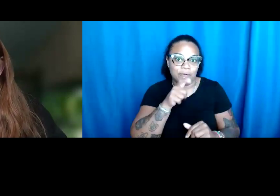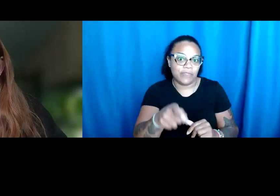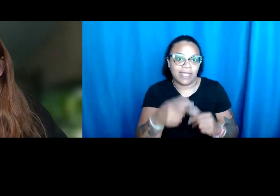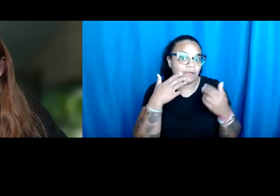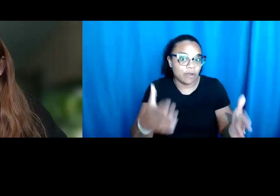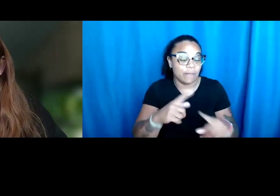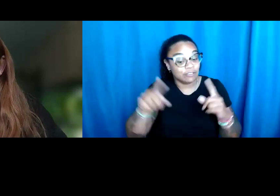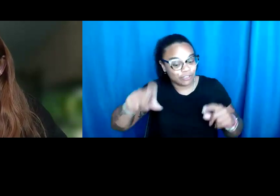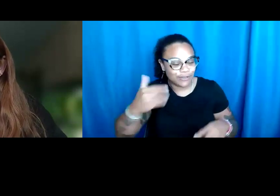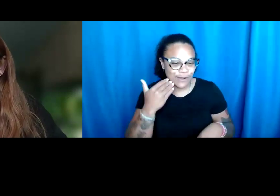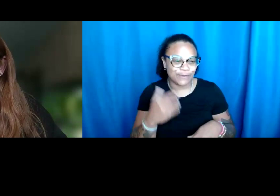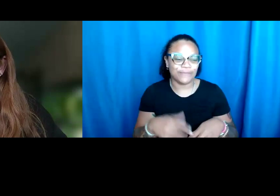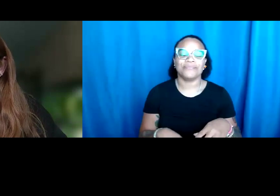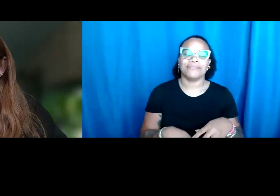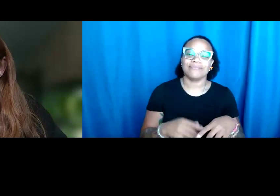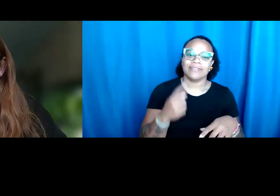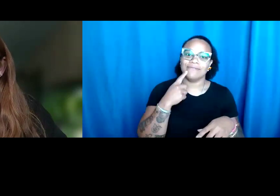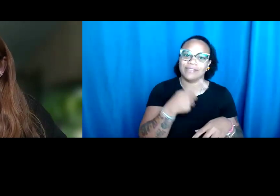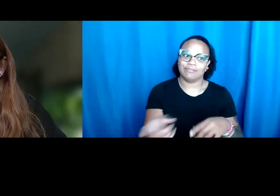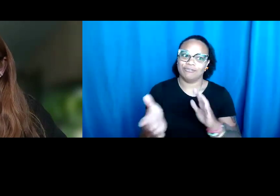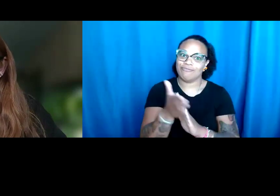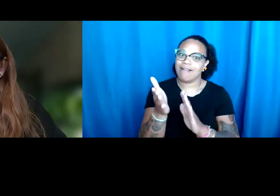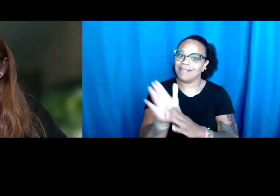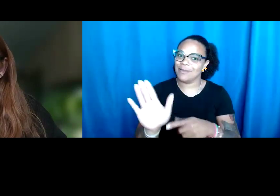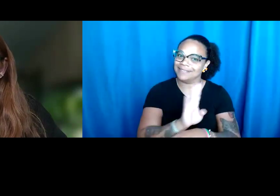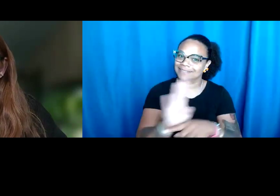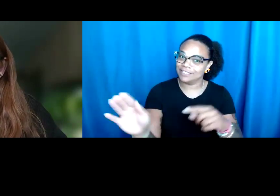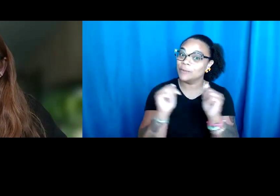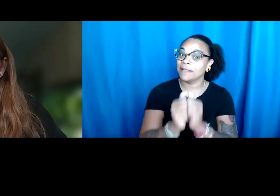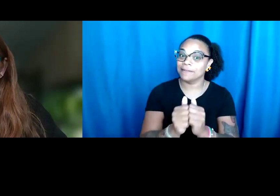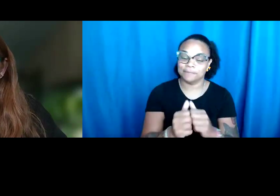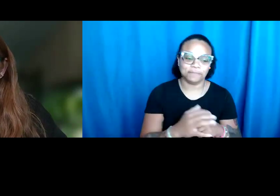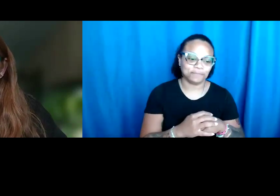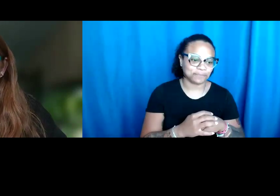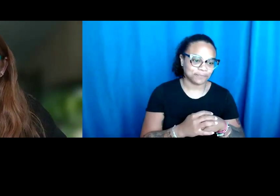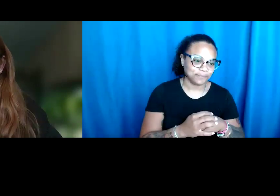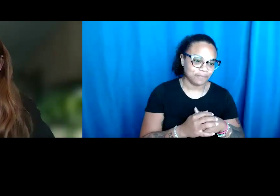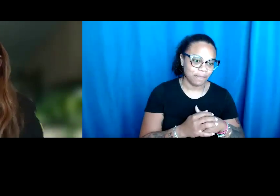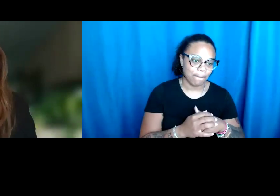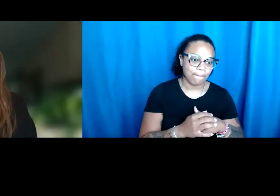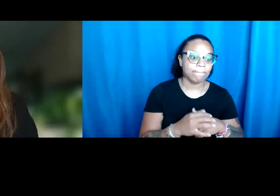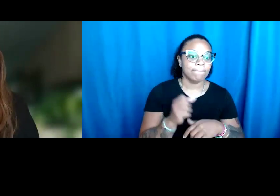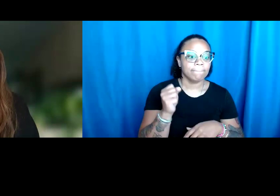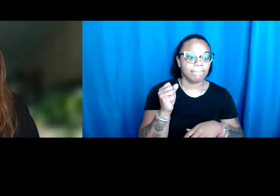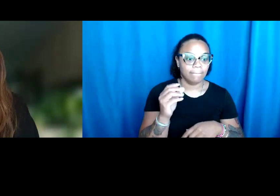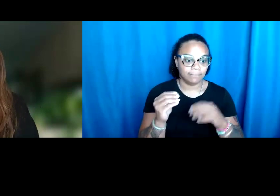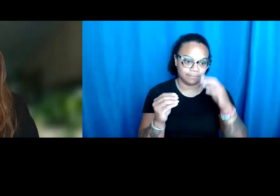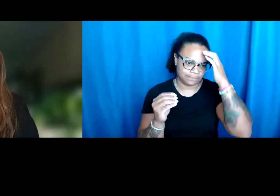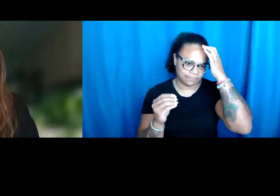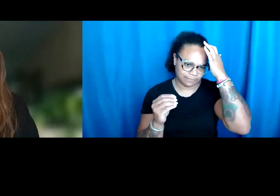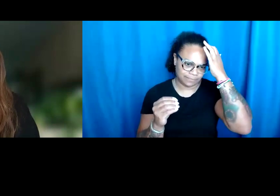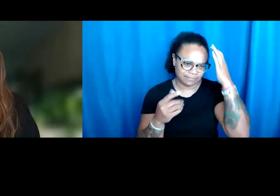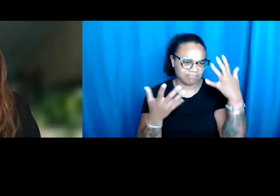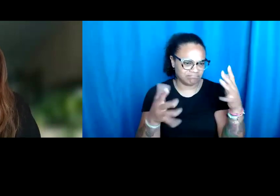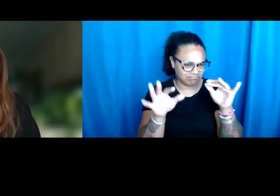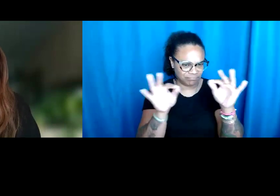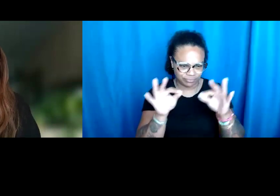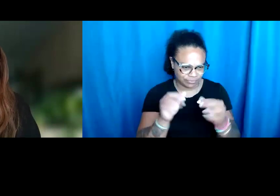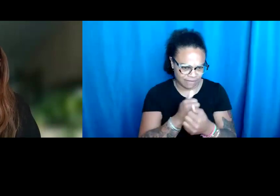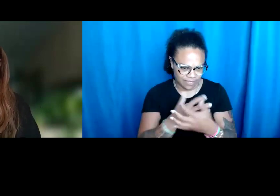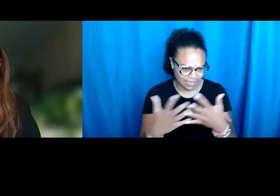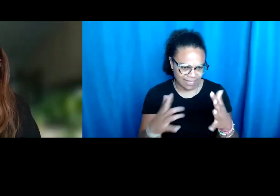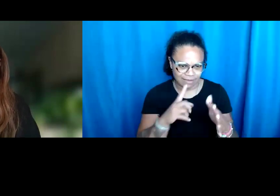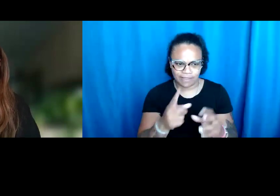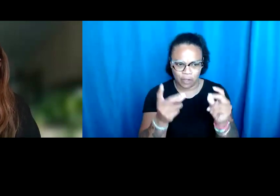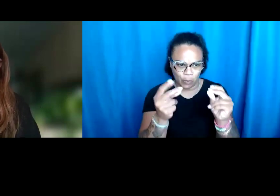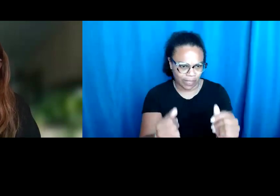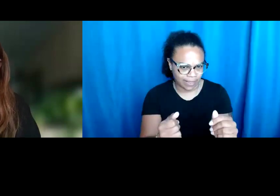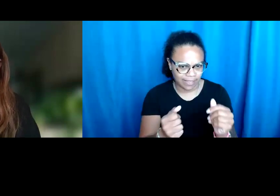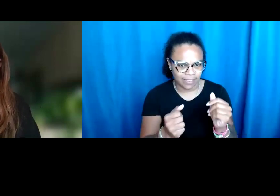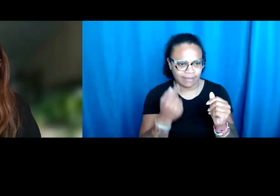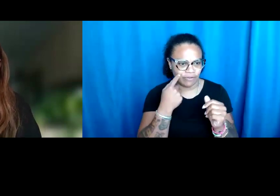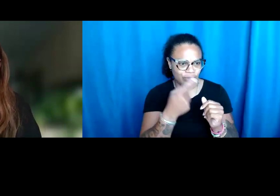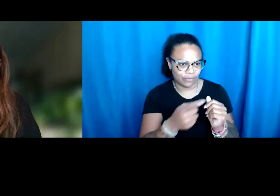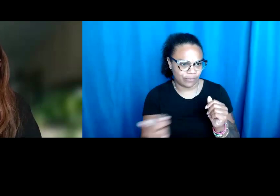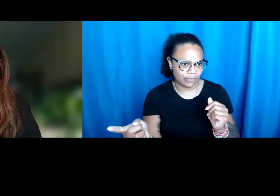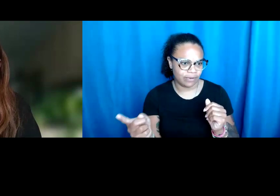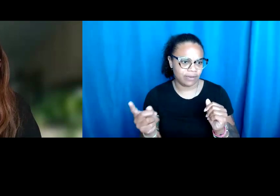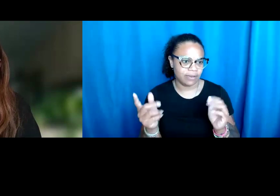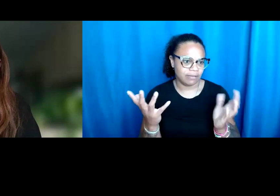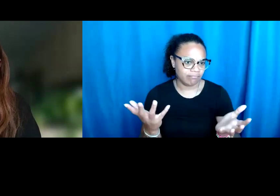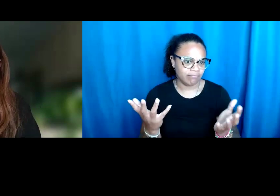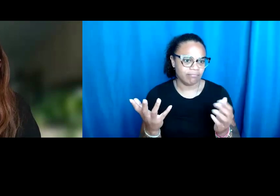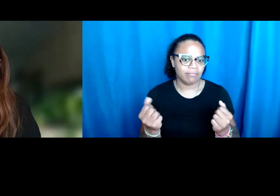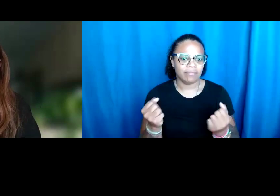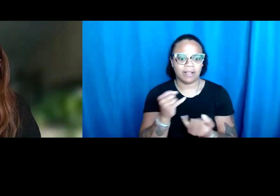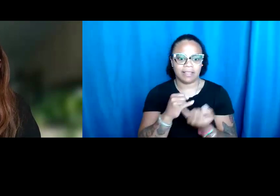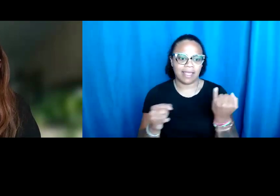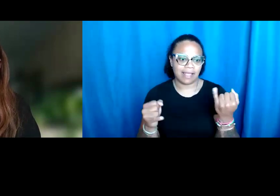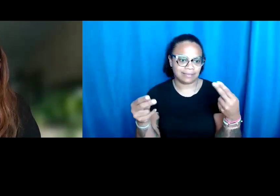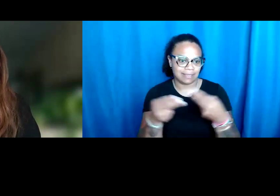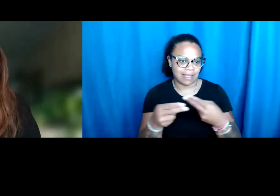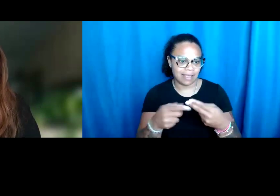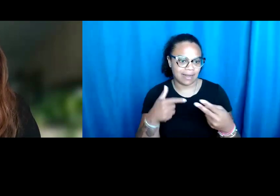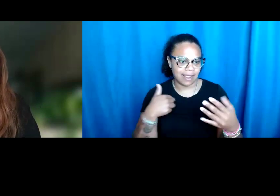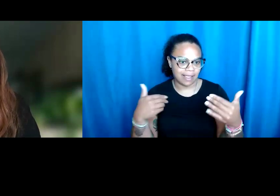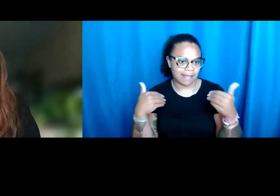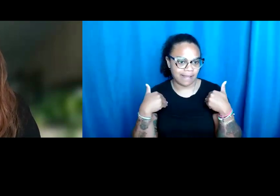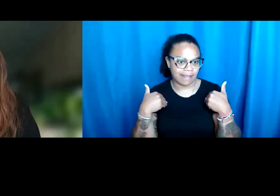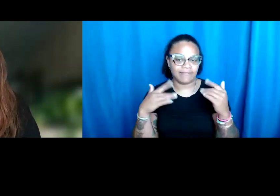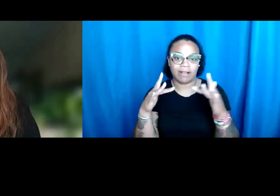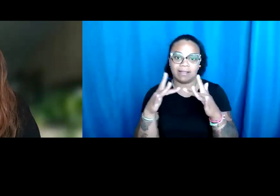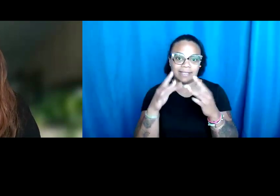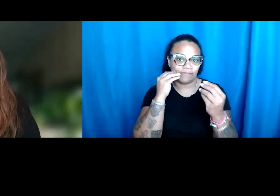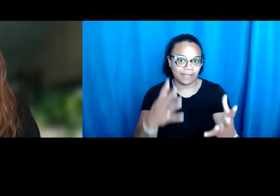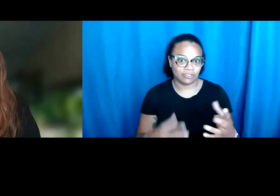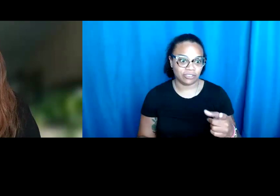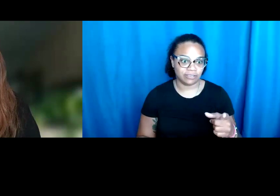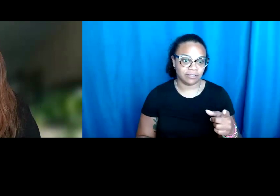Pretty quickly here for you guys, on the last slide I have contact information for myself,